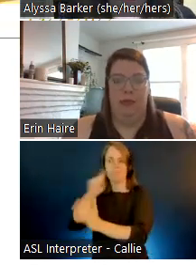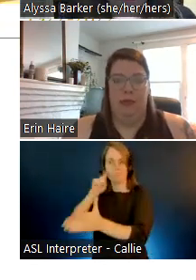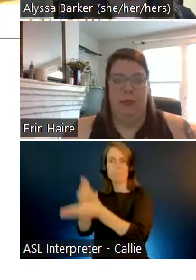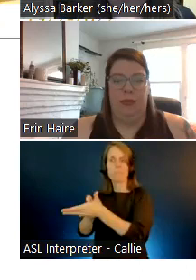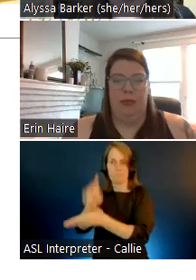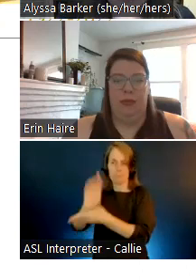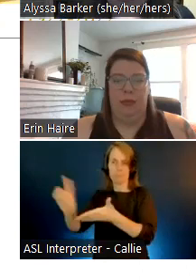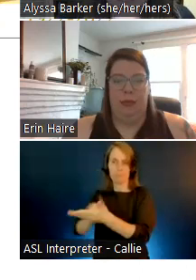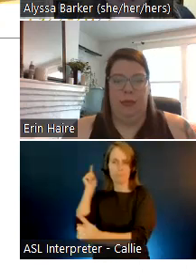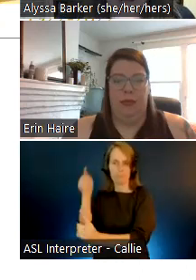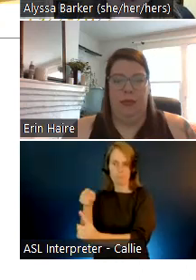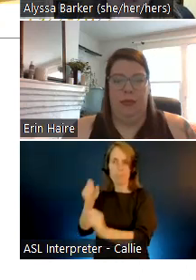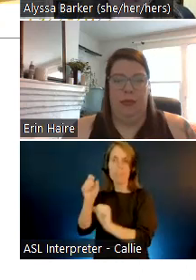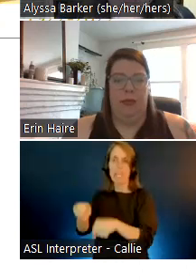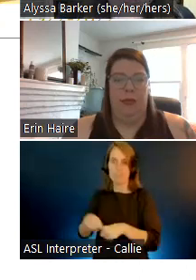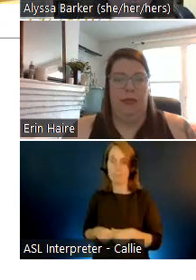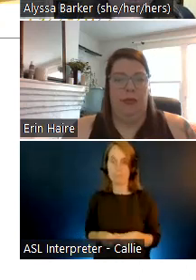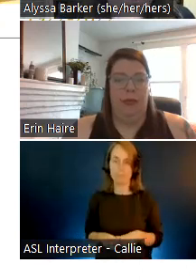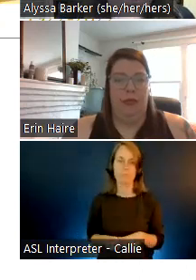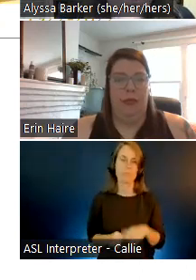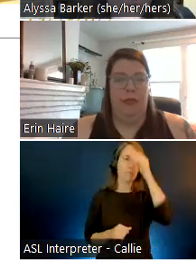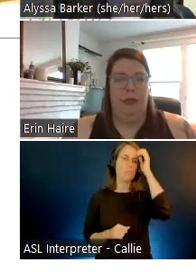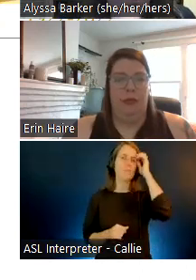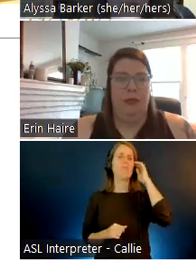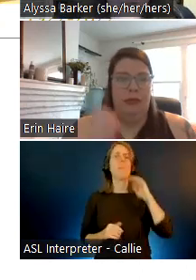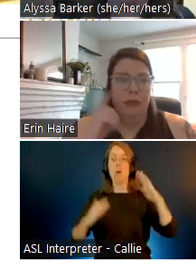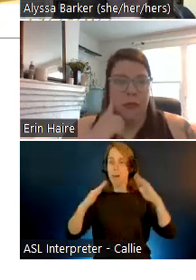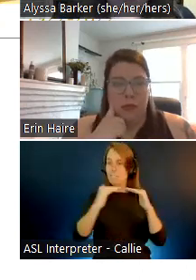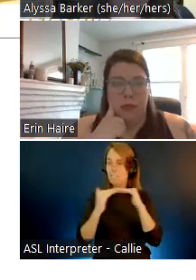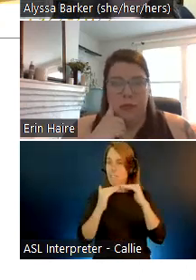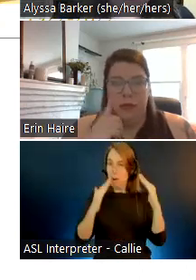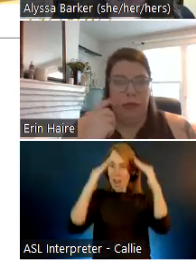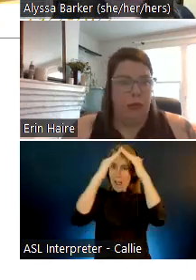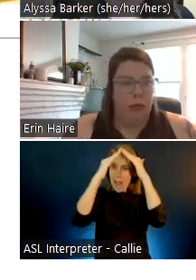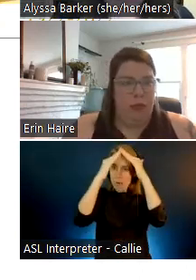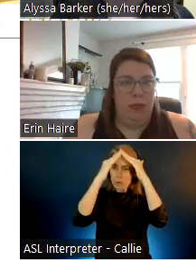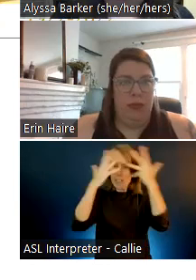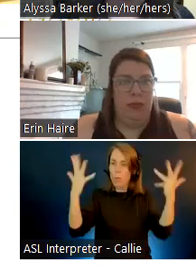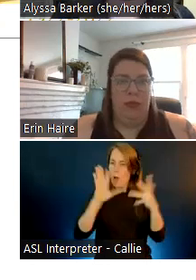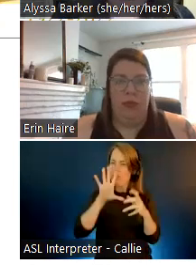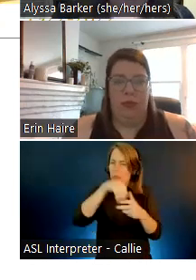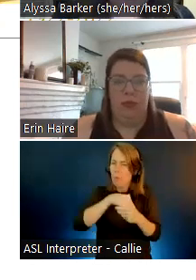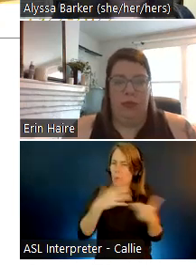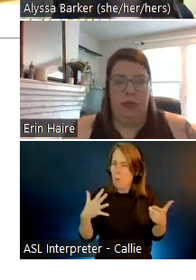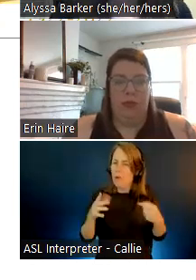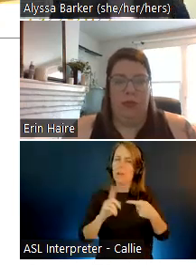the kind of dwellings that are covered under the fair housing law apartments town homes condos uh